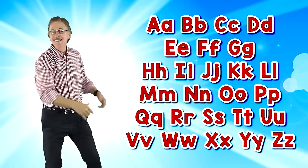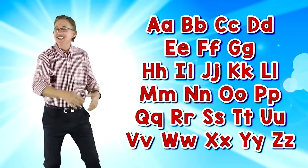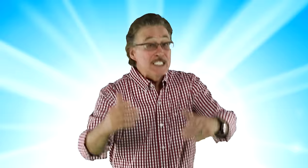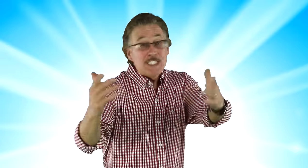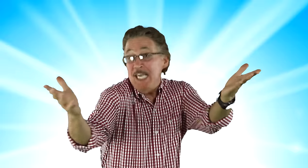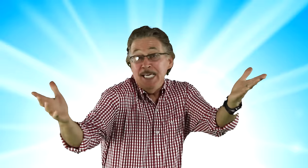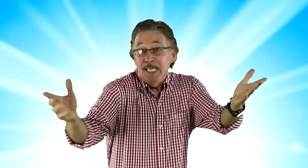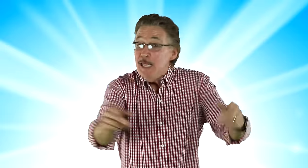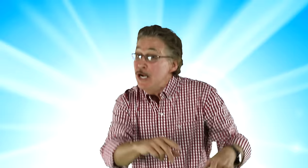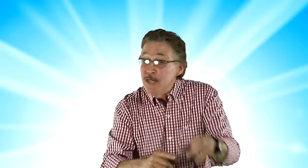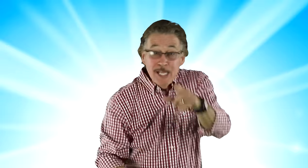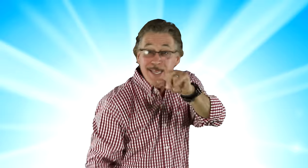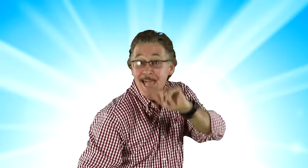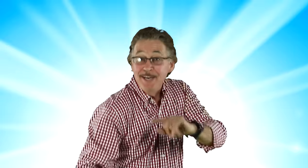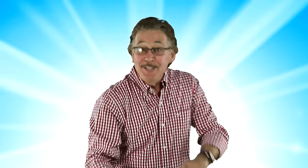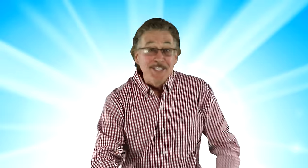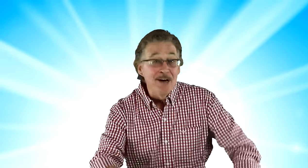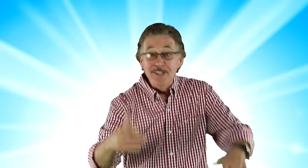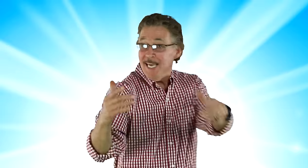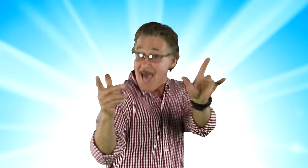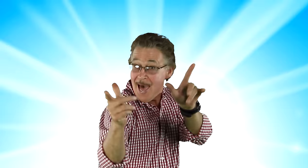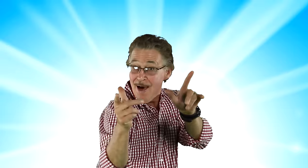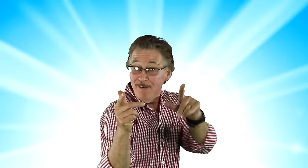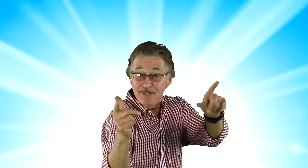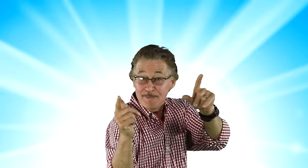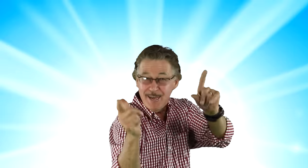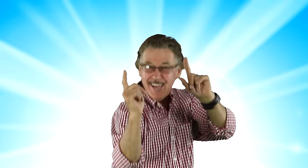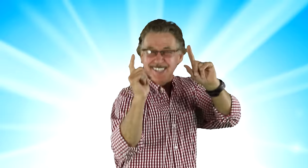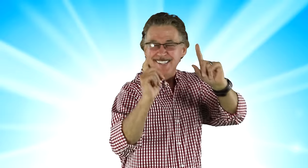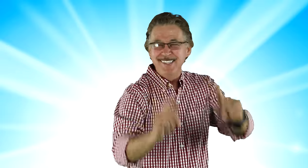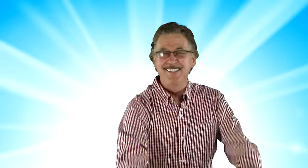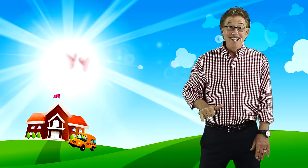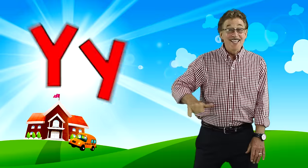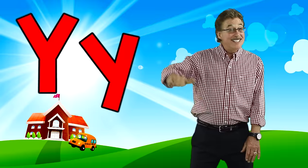Sing and learn the letters of the alphabet